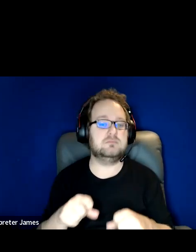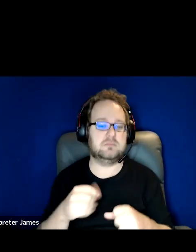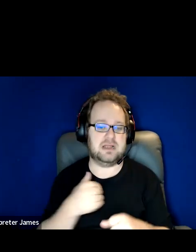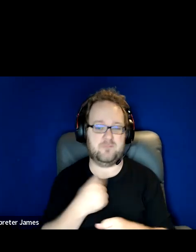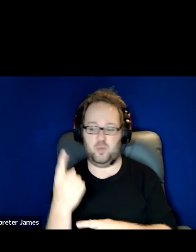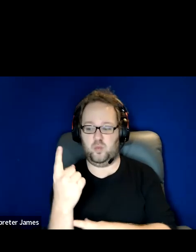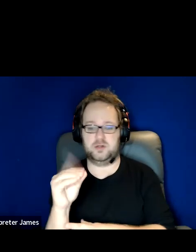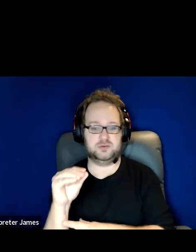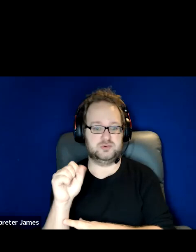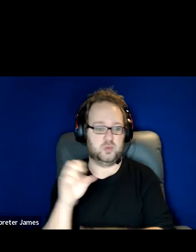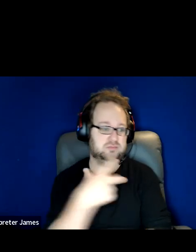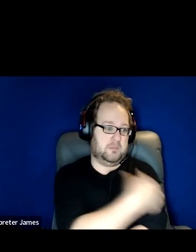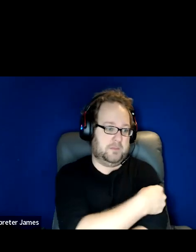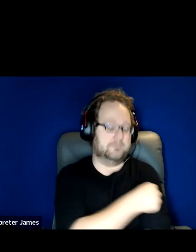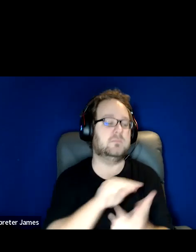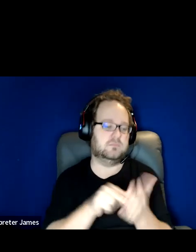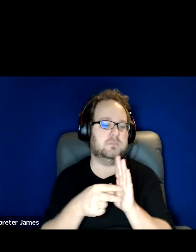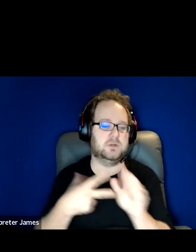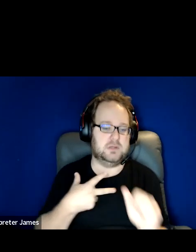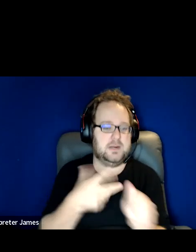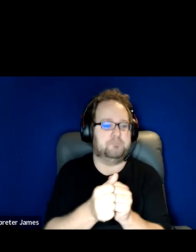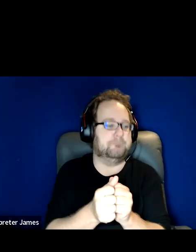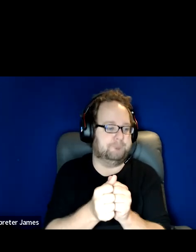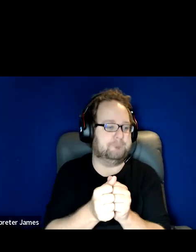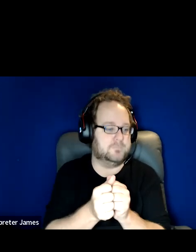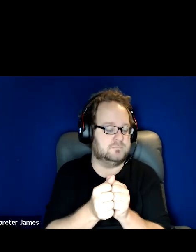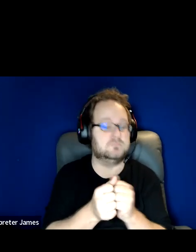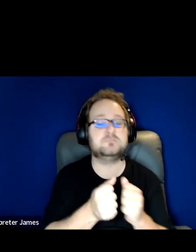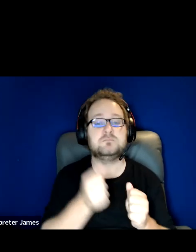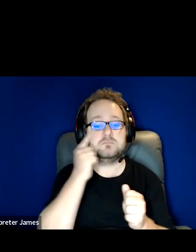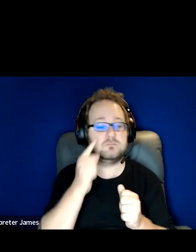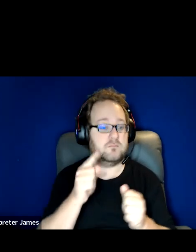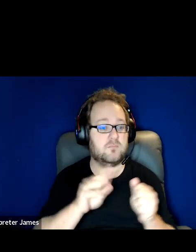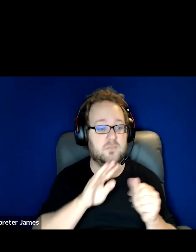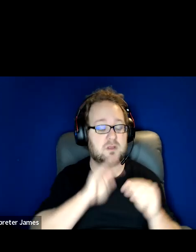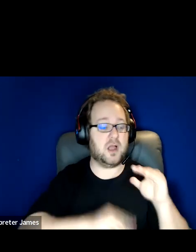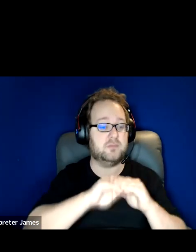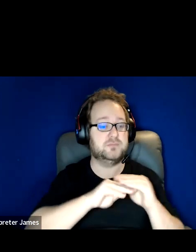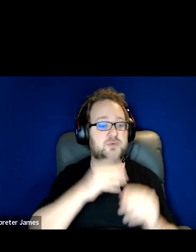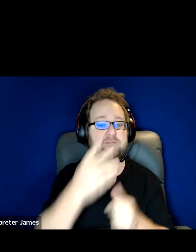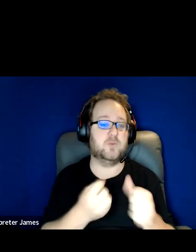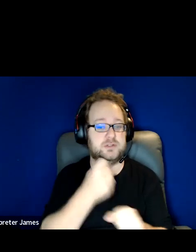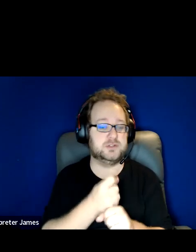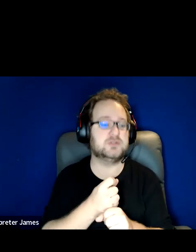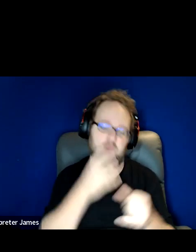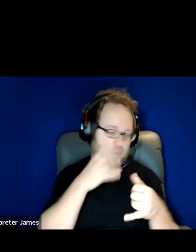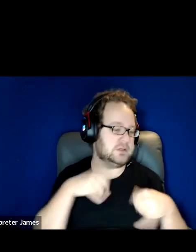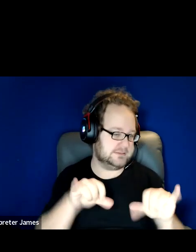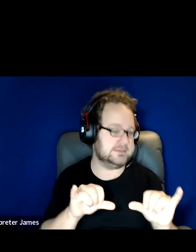up date. For children's 6 months to four years, they will still need multiple doalsz of COVID 19 vaccine but